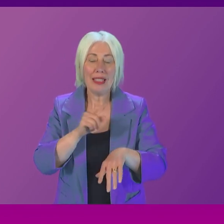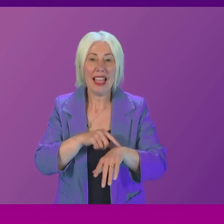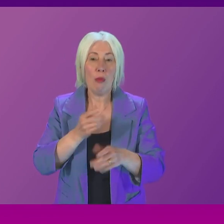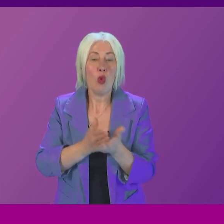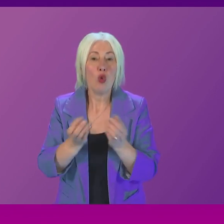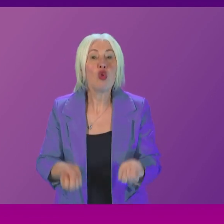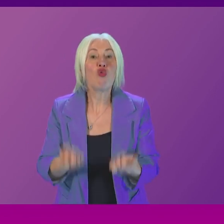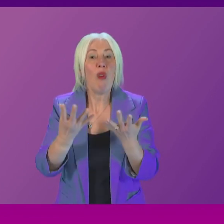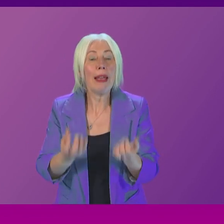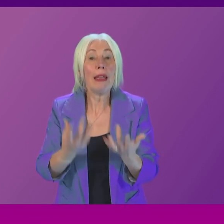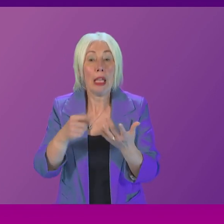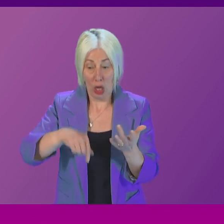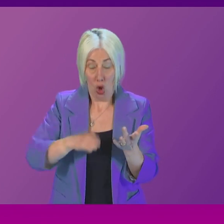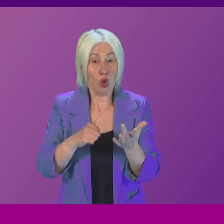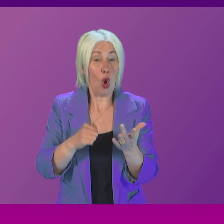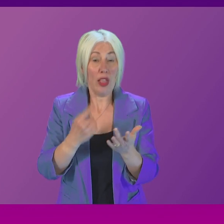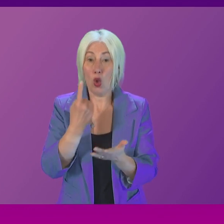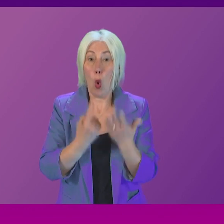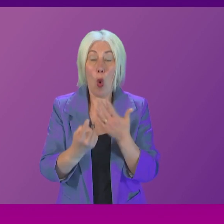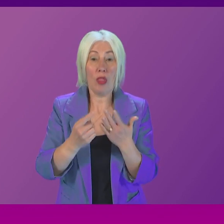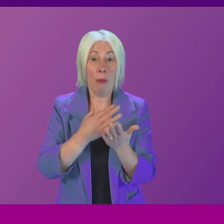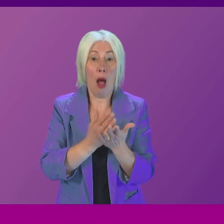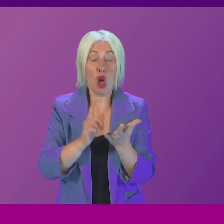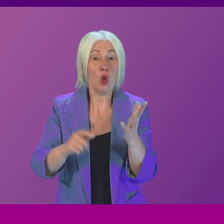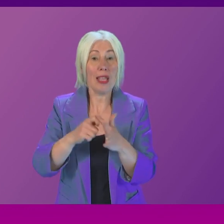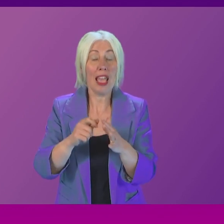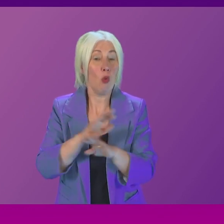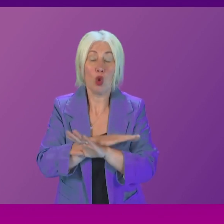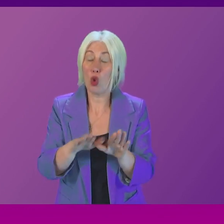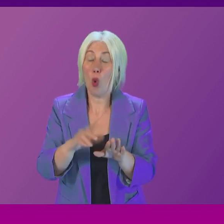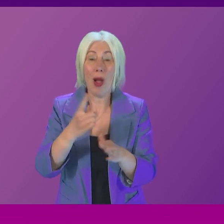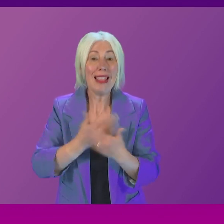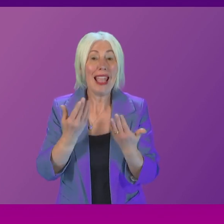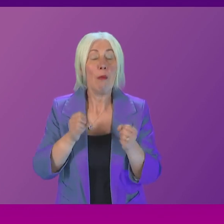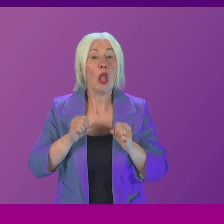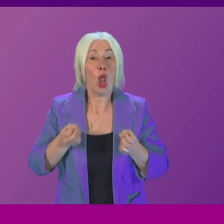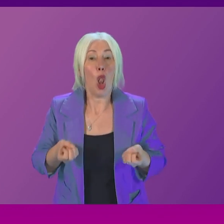part of the UK to ensure that not a single day in the NHS was lost to strikes over the